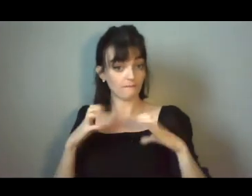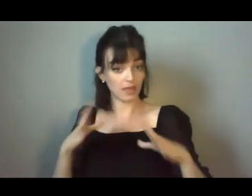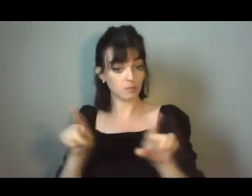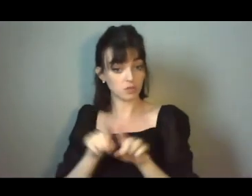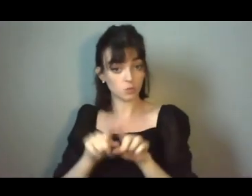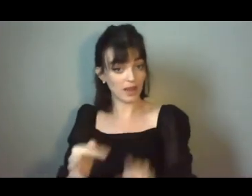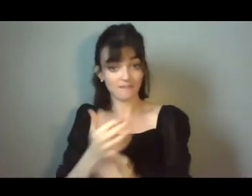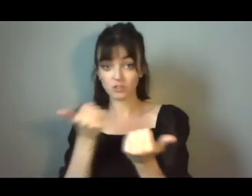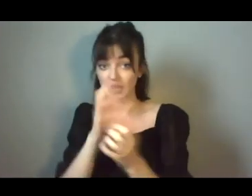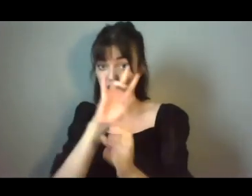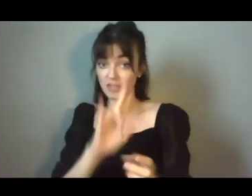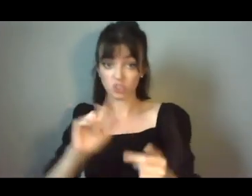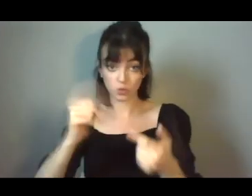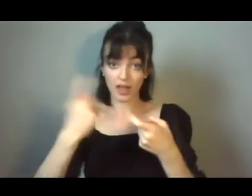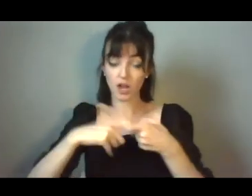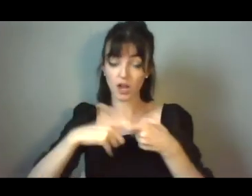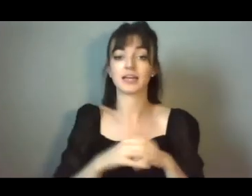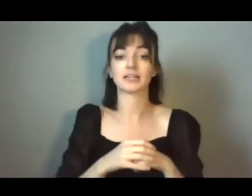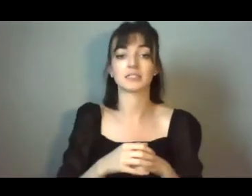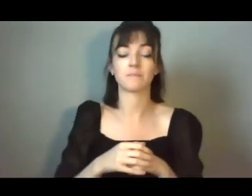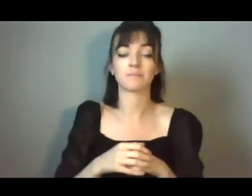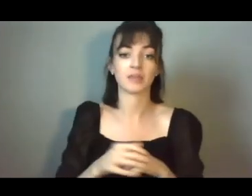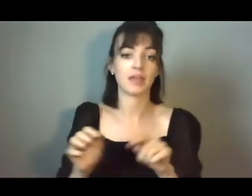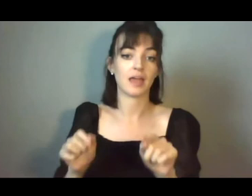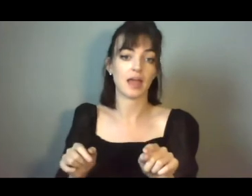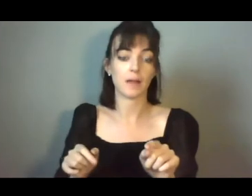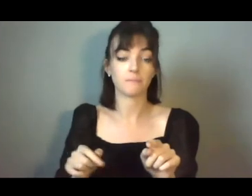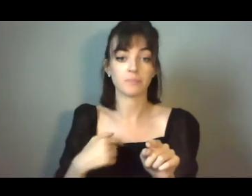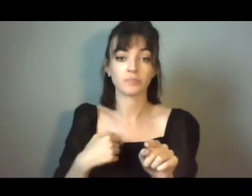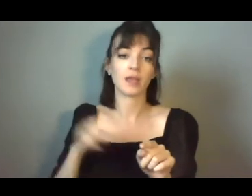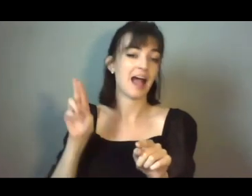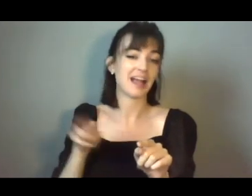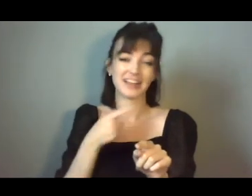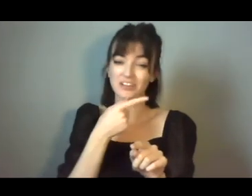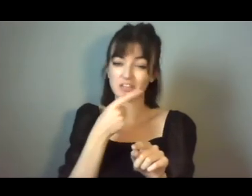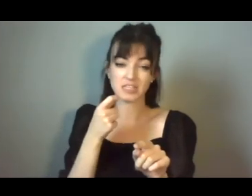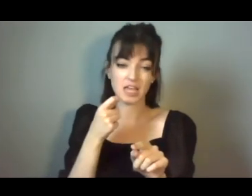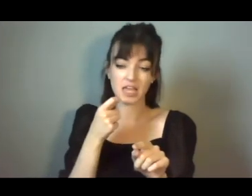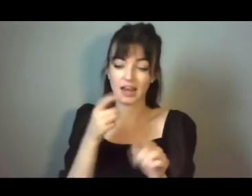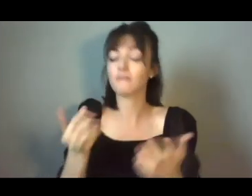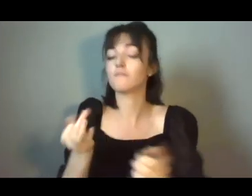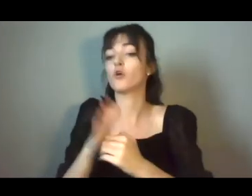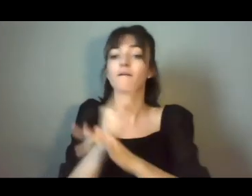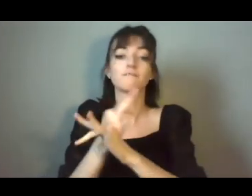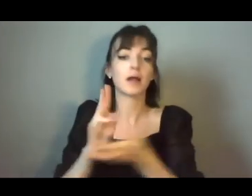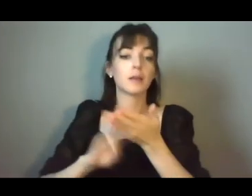I think it would be onerous to say that before a family member, a friend, a person, a pre existing